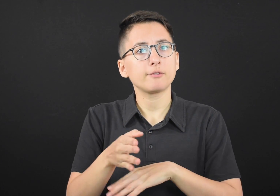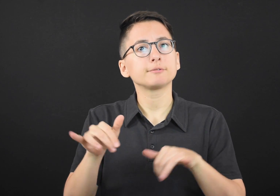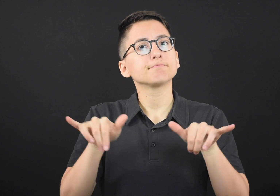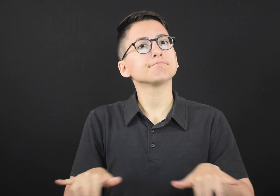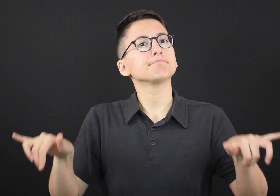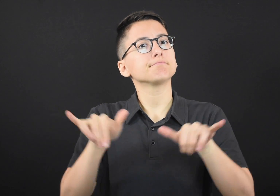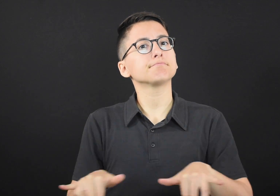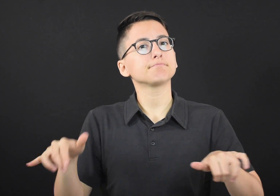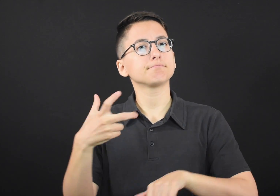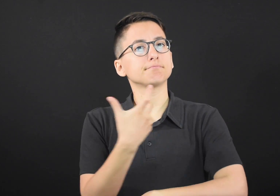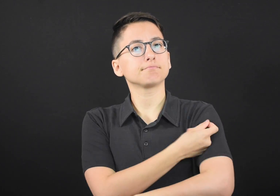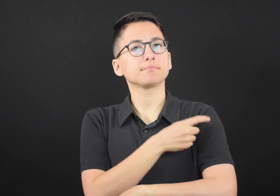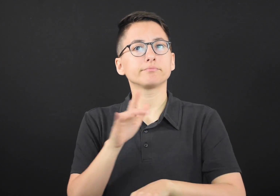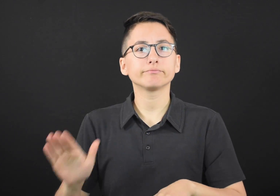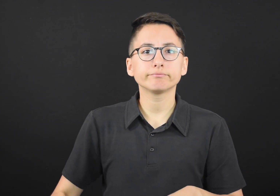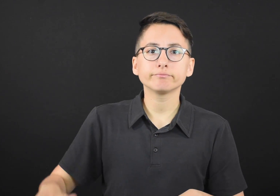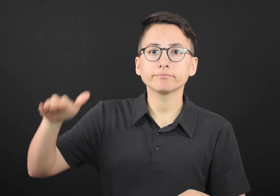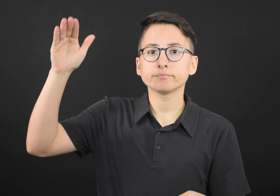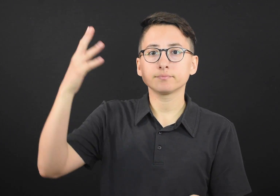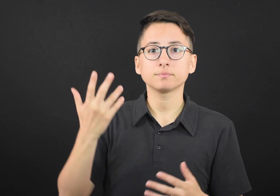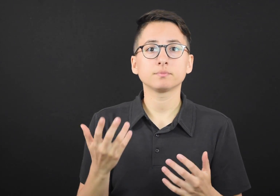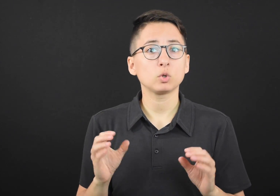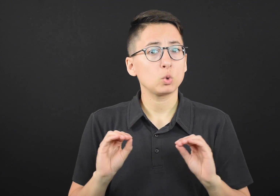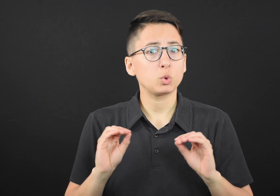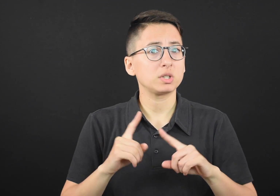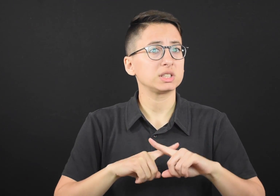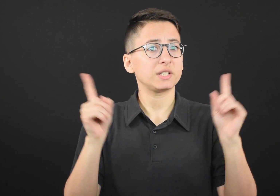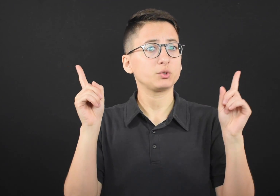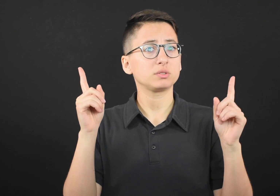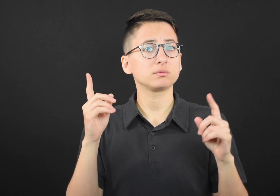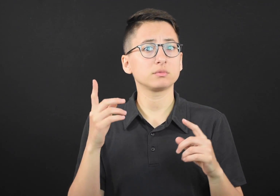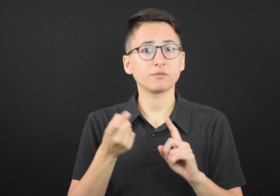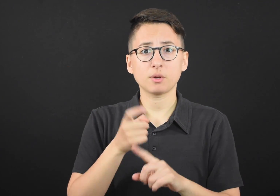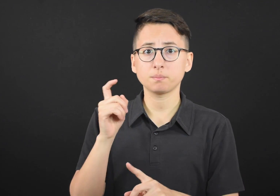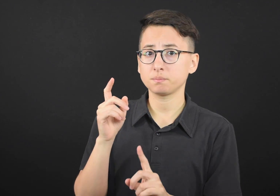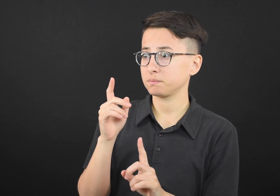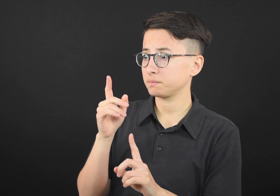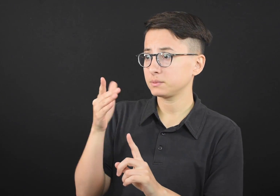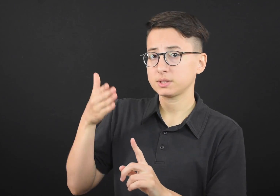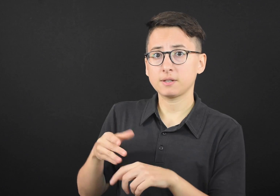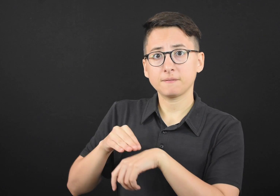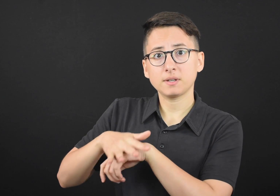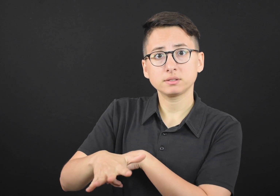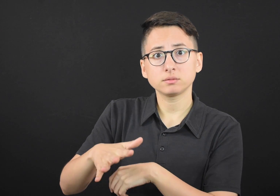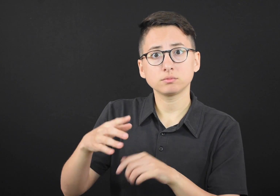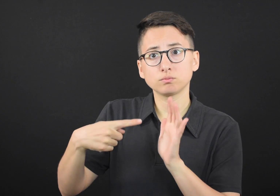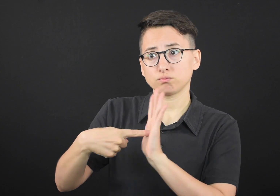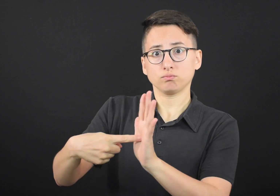For younger children (under the age of 12),